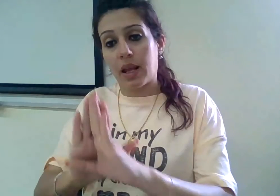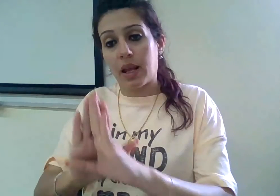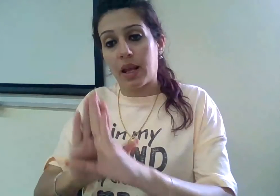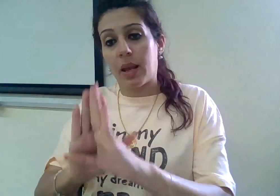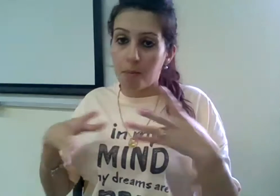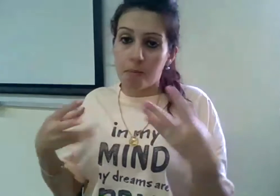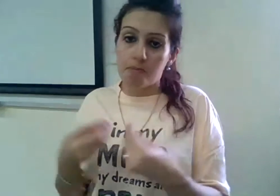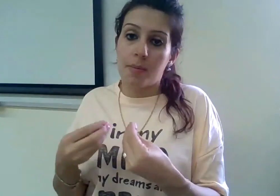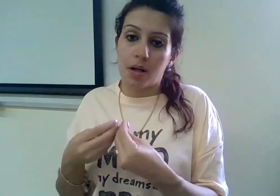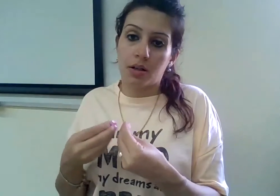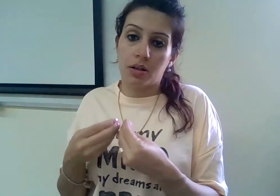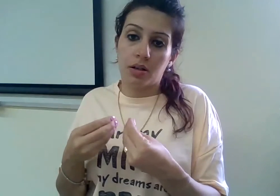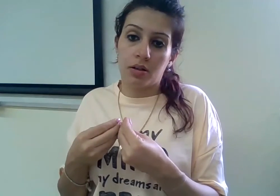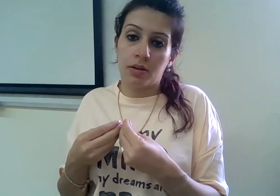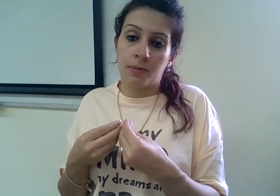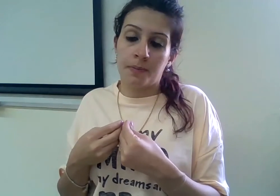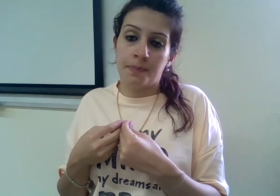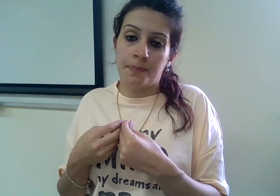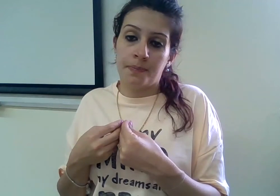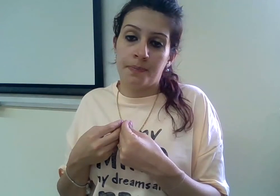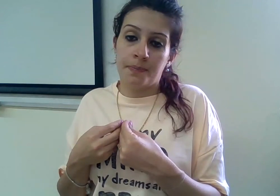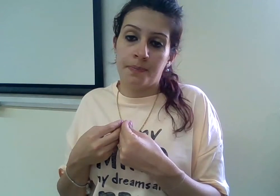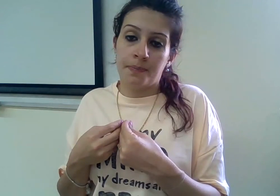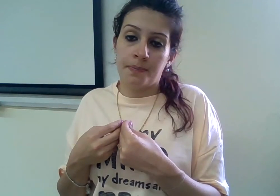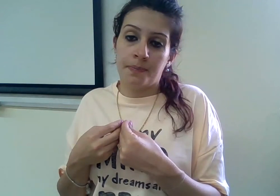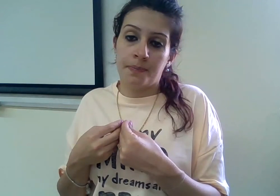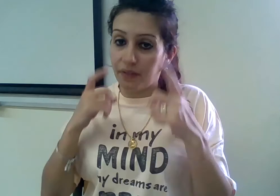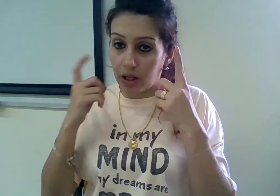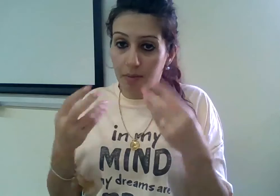They can only answer when they know what's happening,